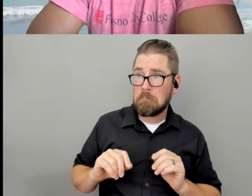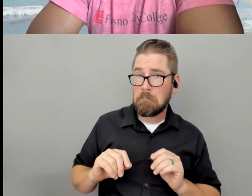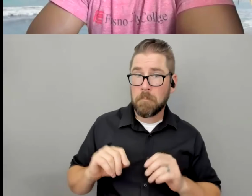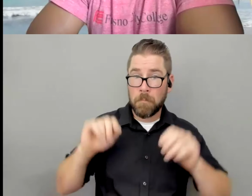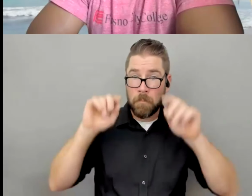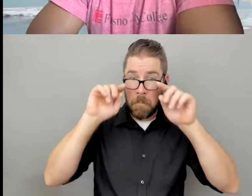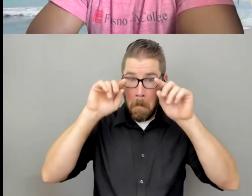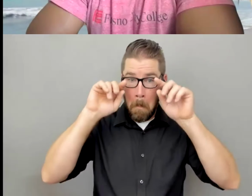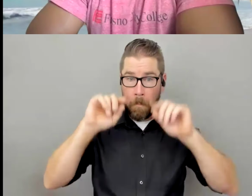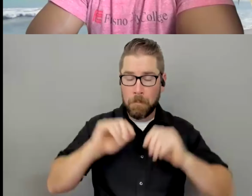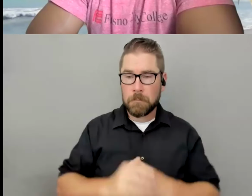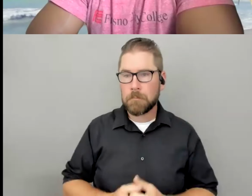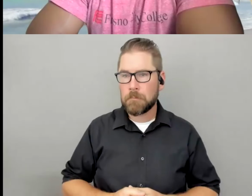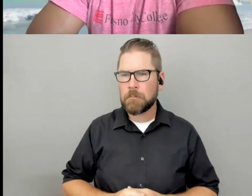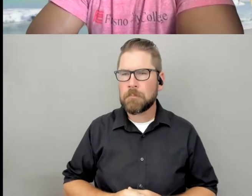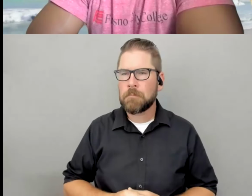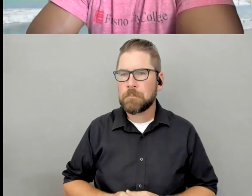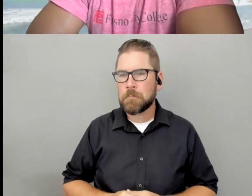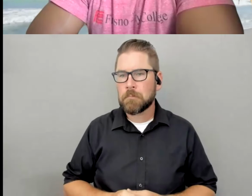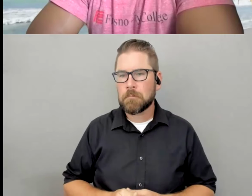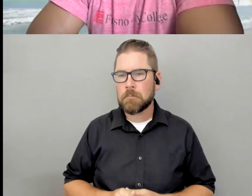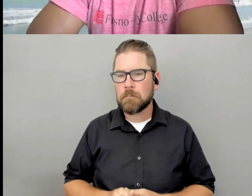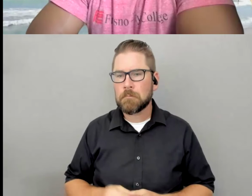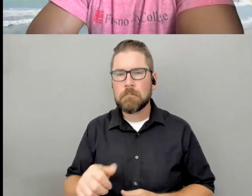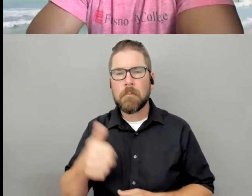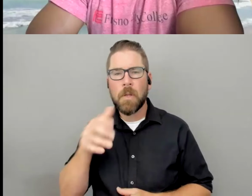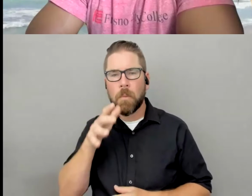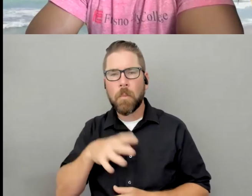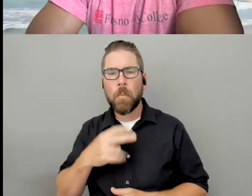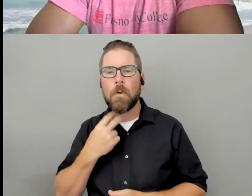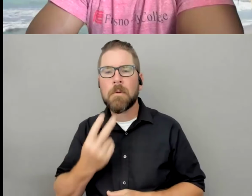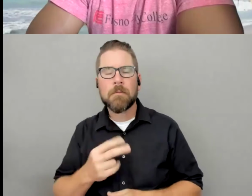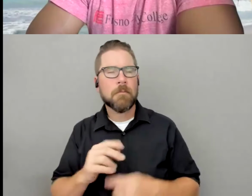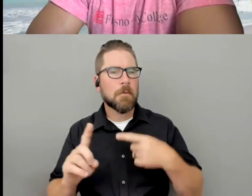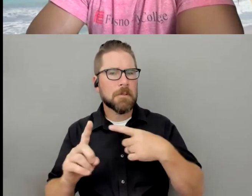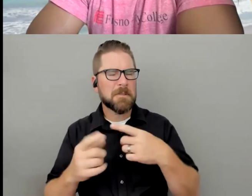Can I, I'm just wondering, because I know there's, like, a help,